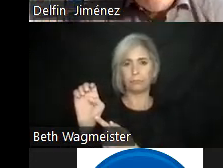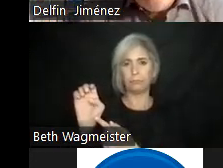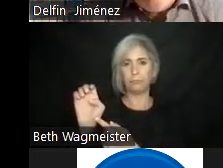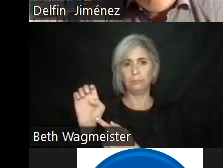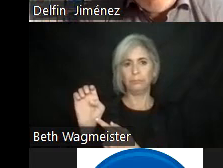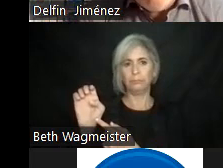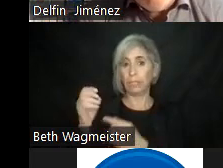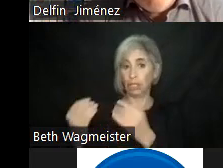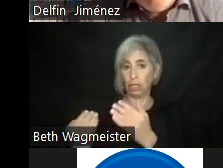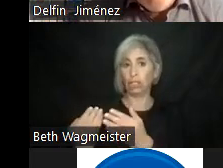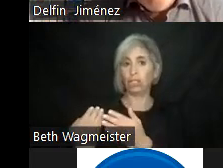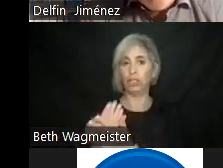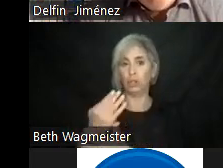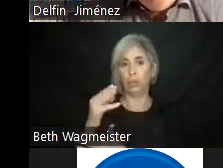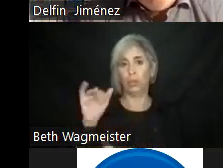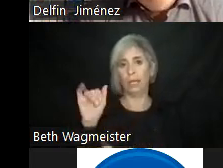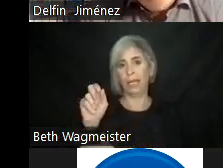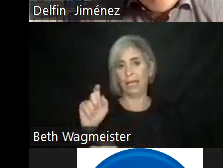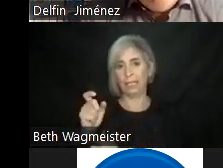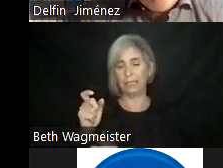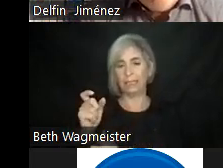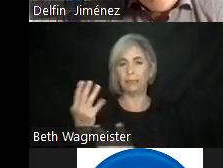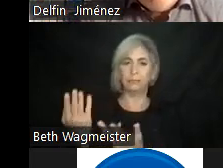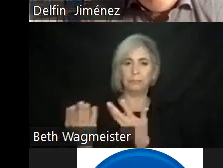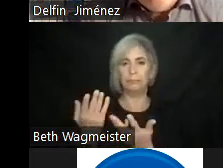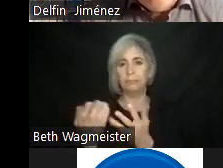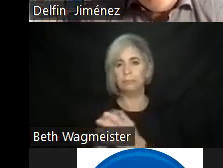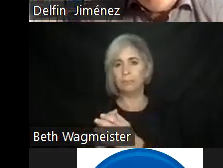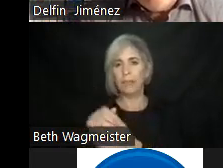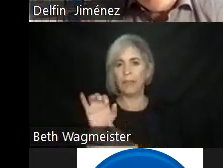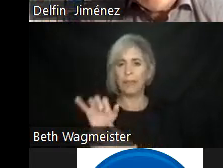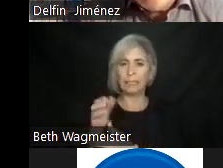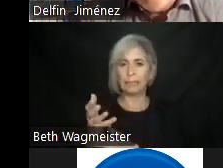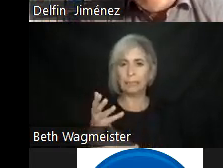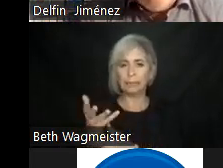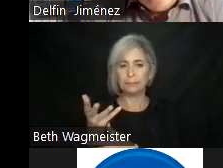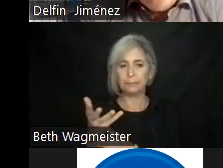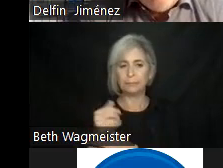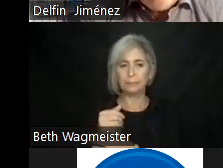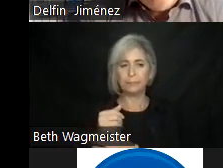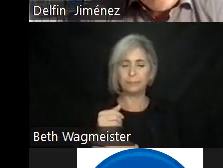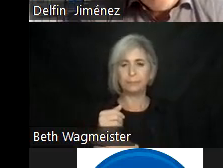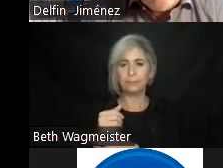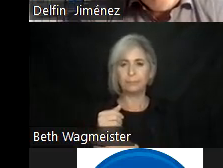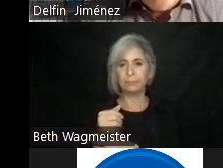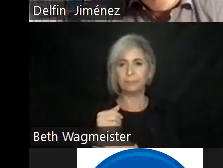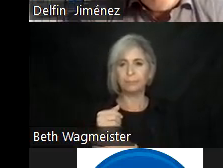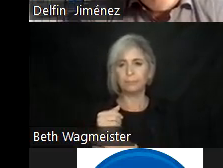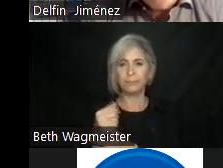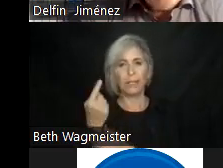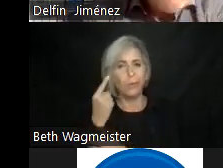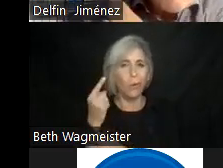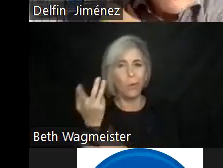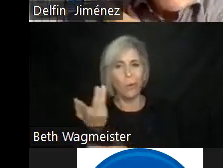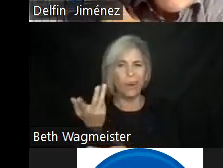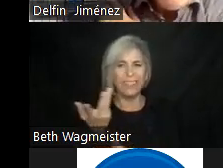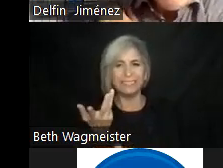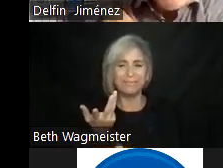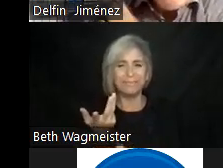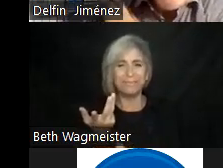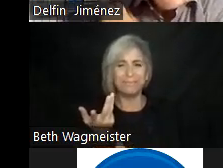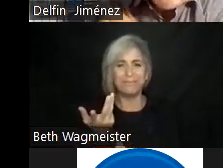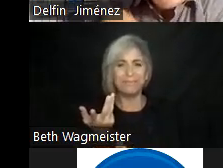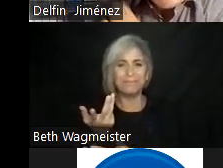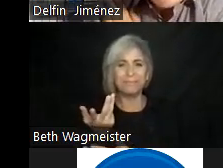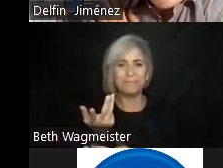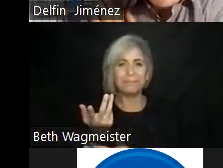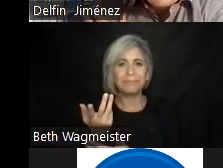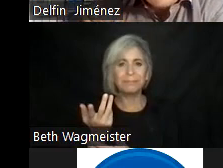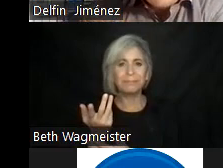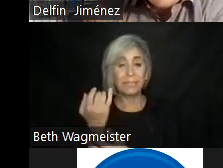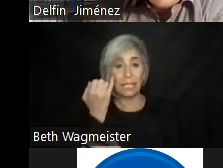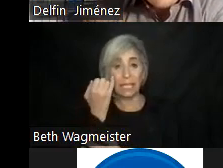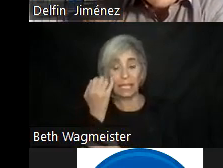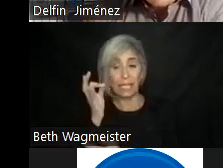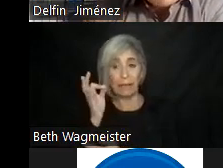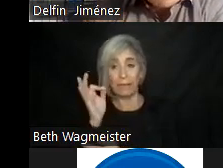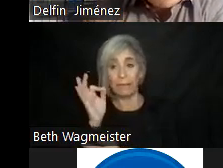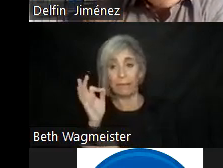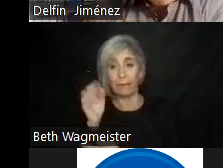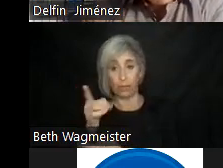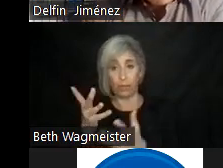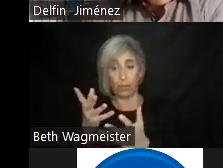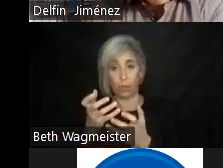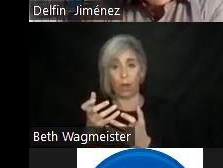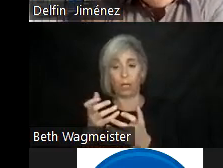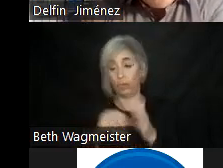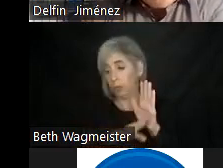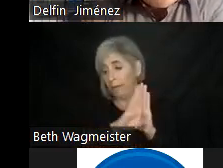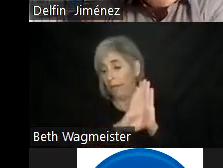very advanced maybe. Well, it's for advanced, if you want to develop about